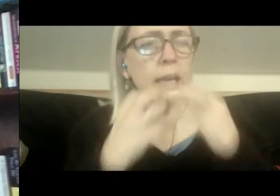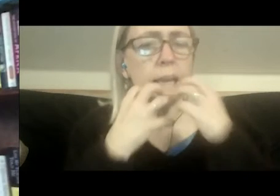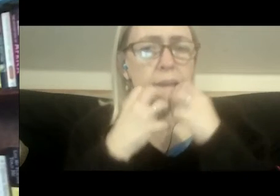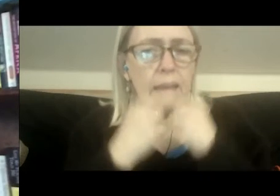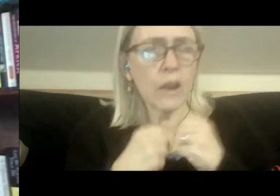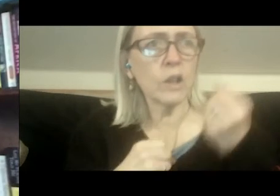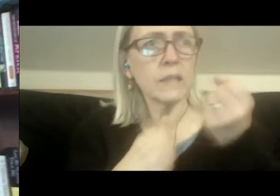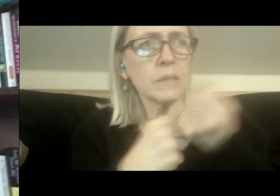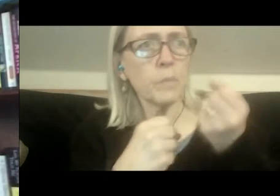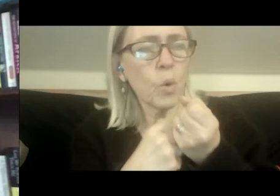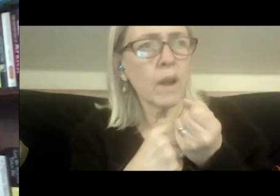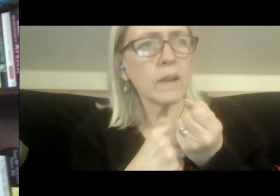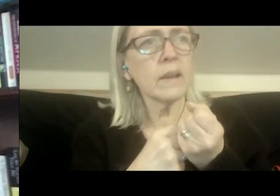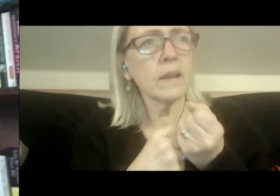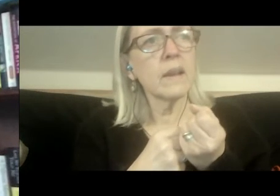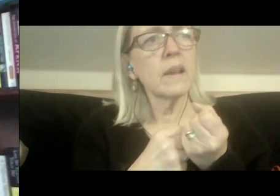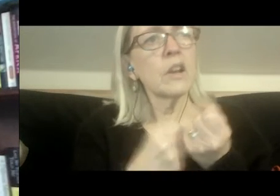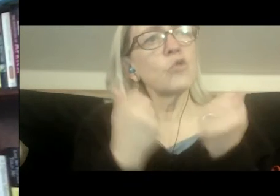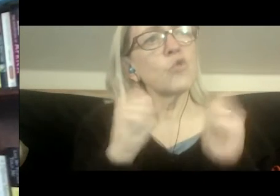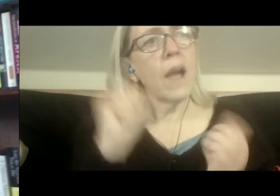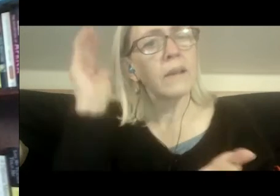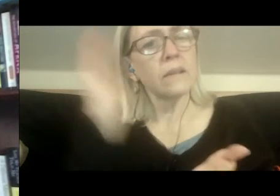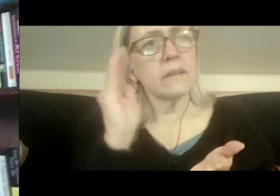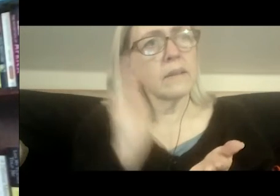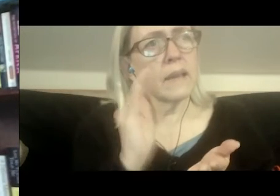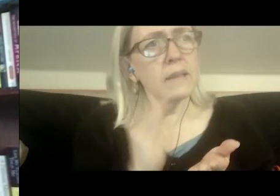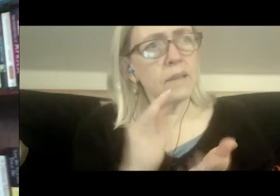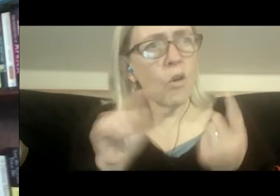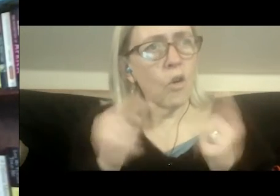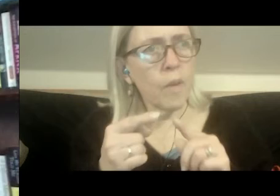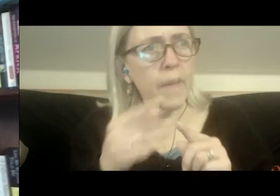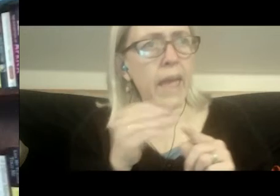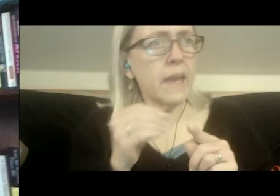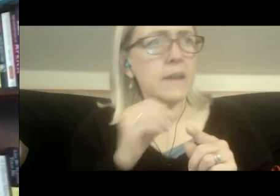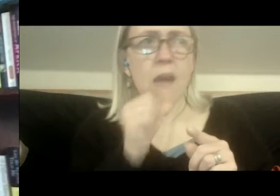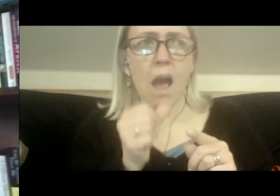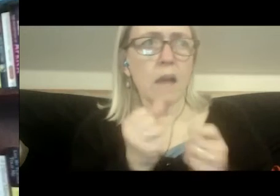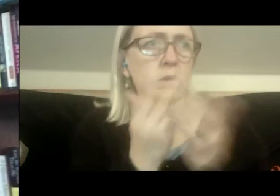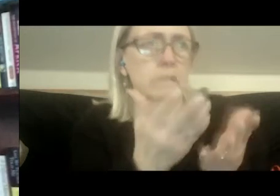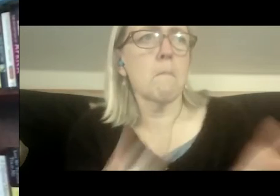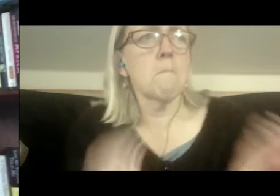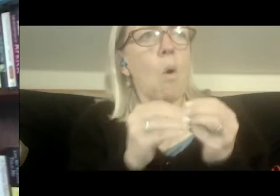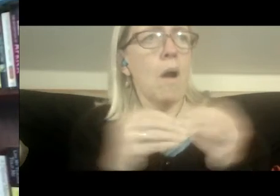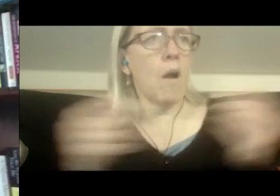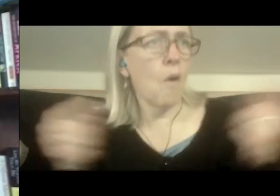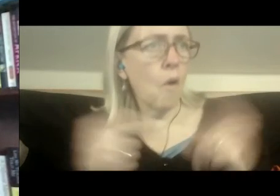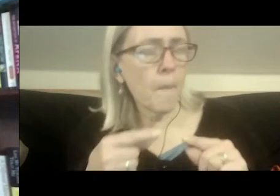And to create options for students to be able to heal and connect with one another in ways that